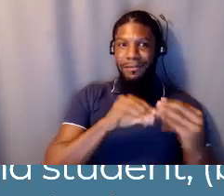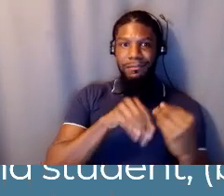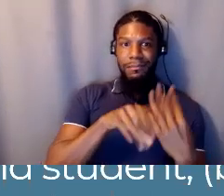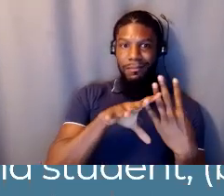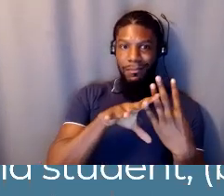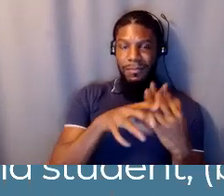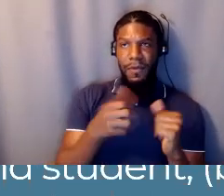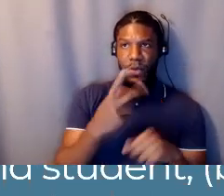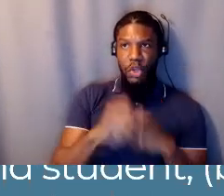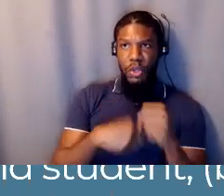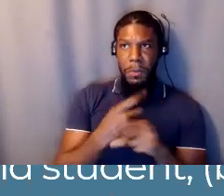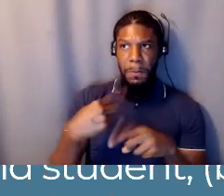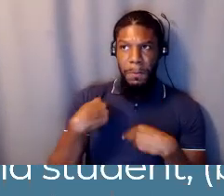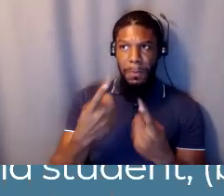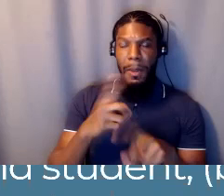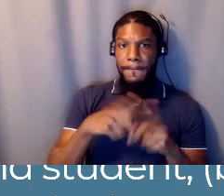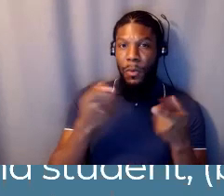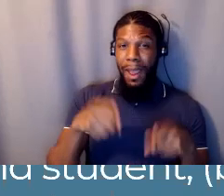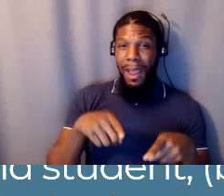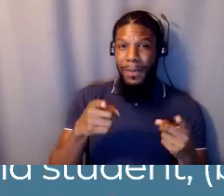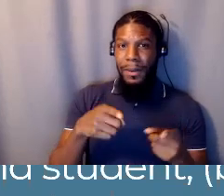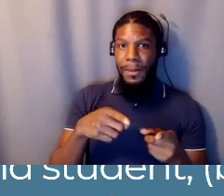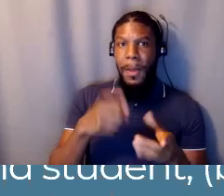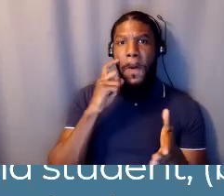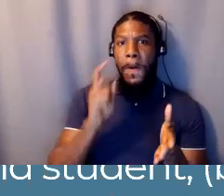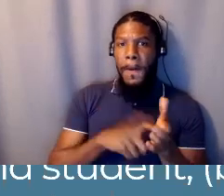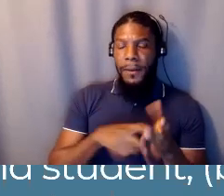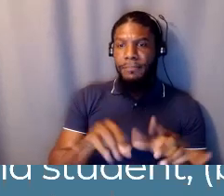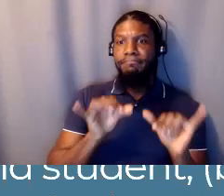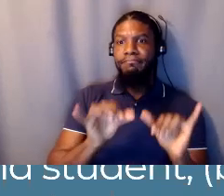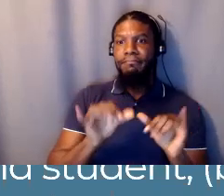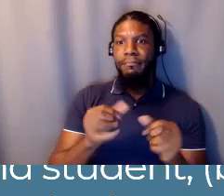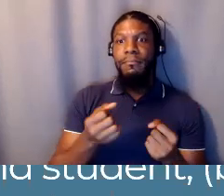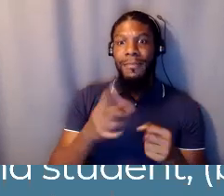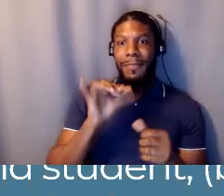but I found that many use scaffolding to a really high degree actually,